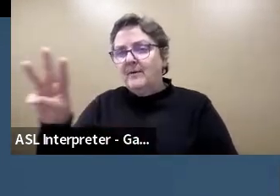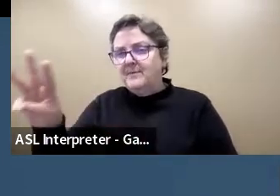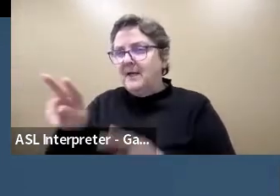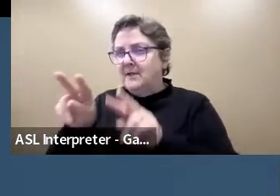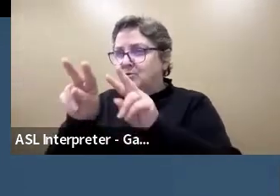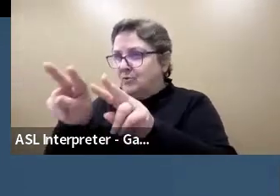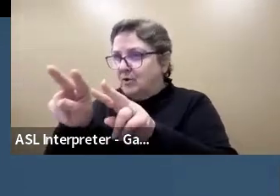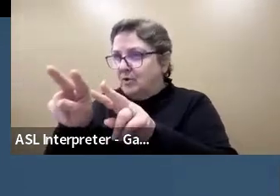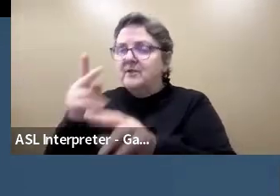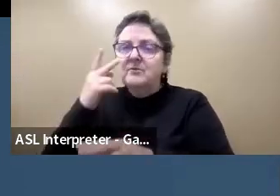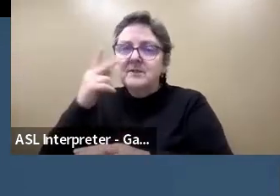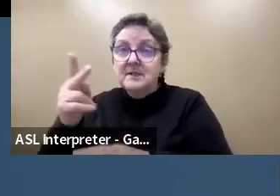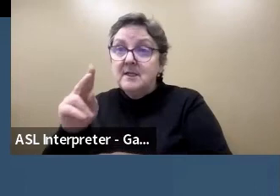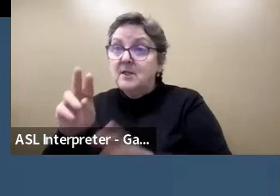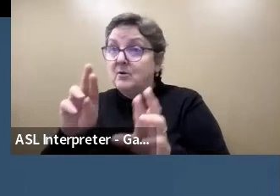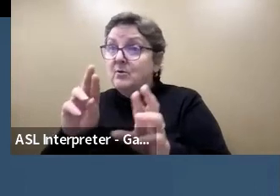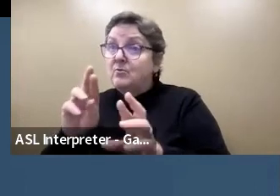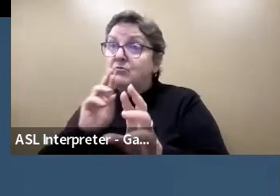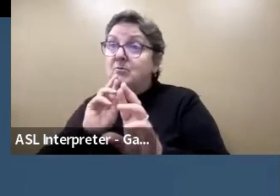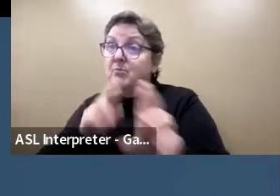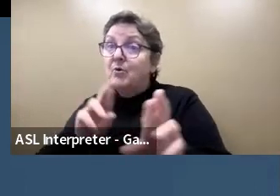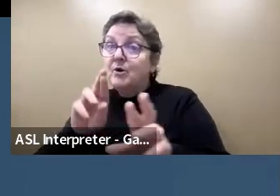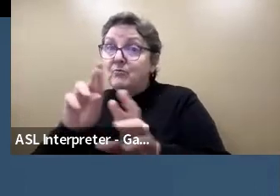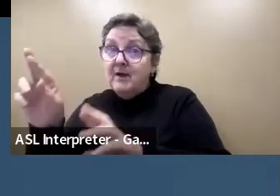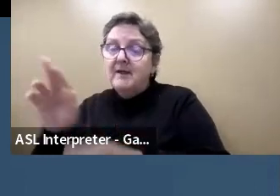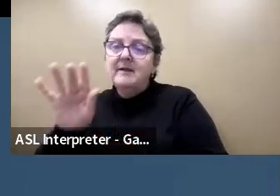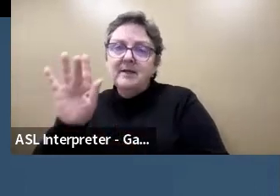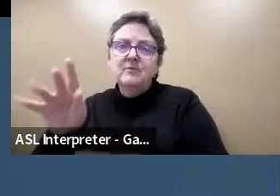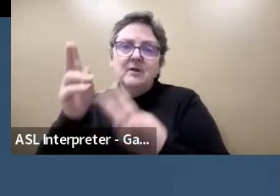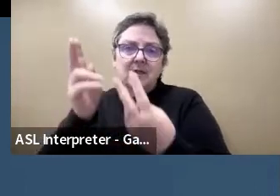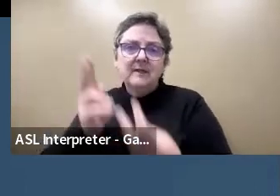As Laura mentioned at the beginning, the 2023 GEM Report,